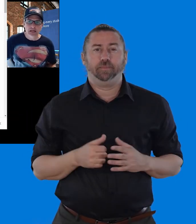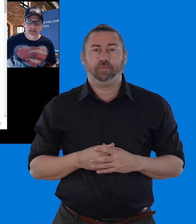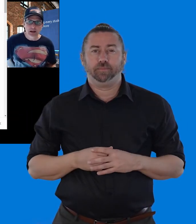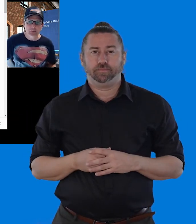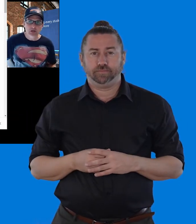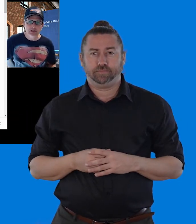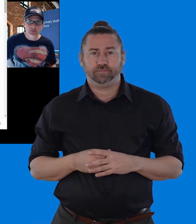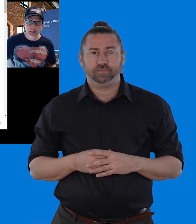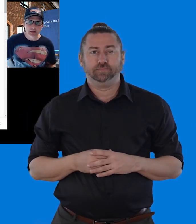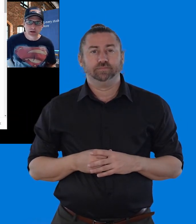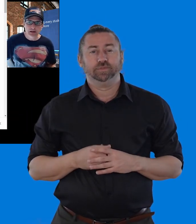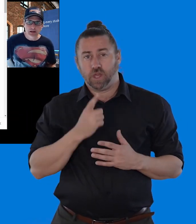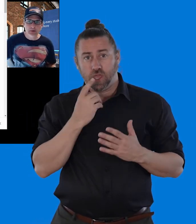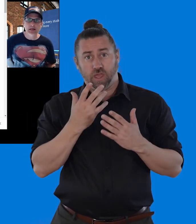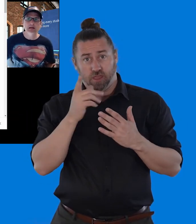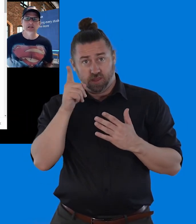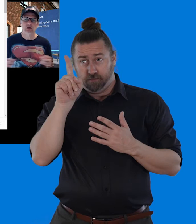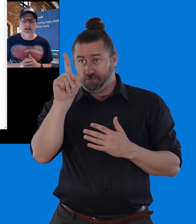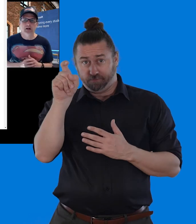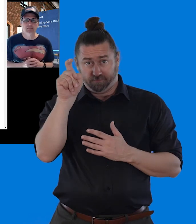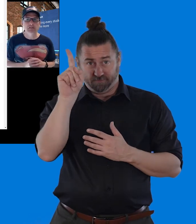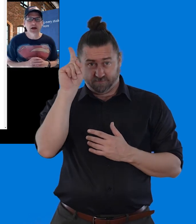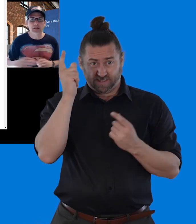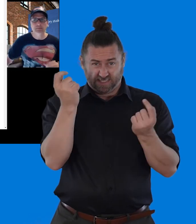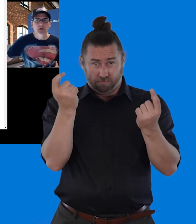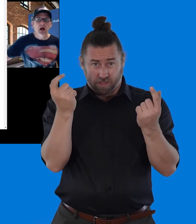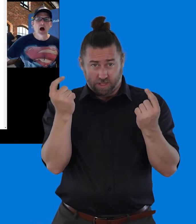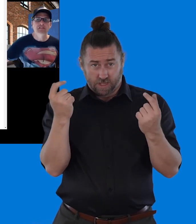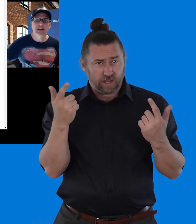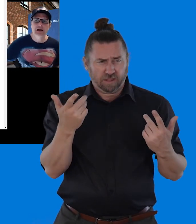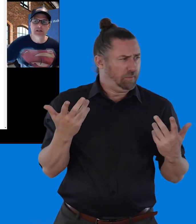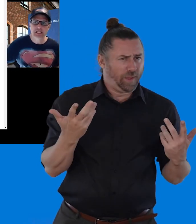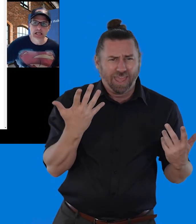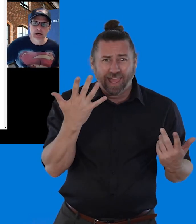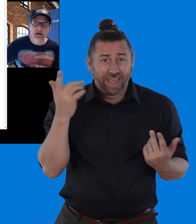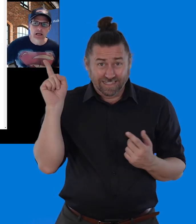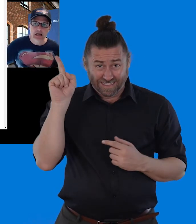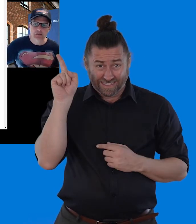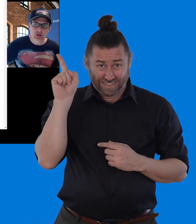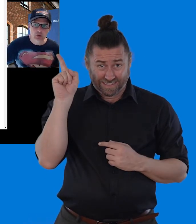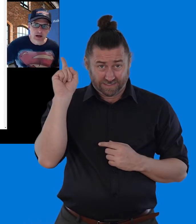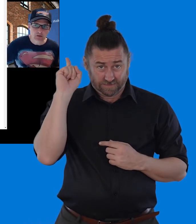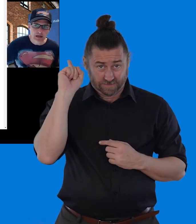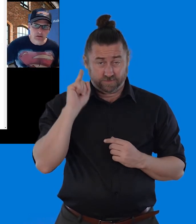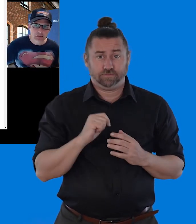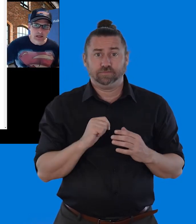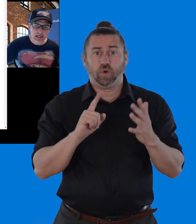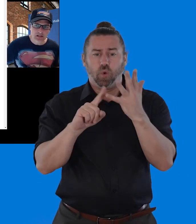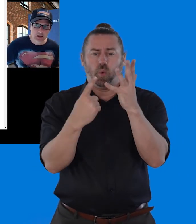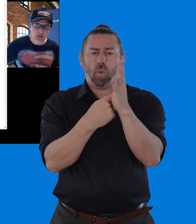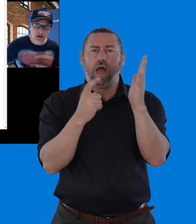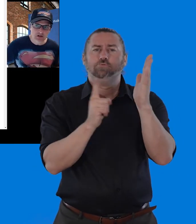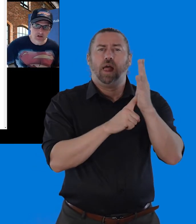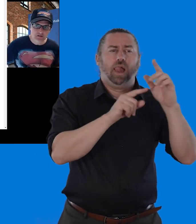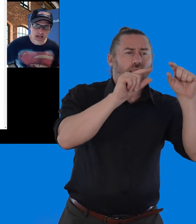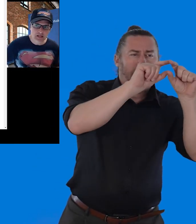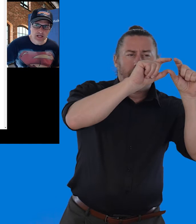Here's my Immersive Reader button up here. So, where did I find it? I found it here in the URL inside Microsoft Edge,